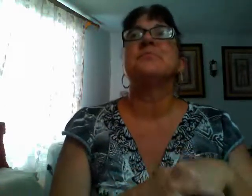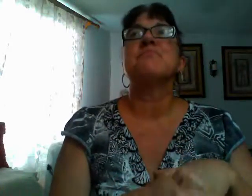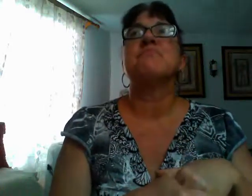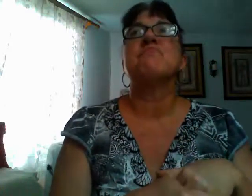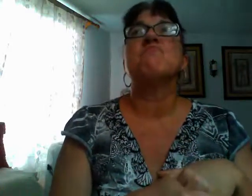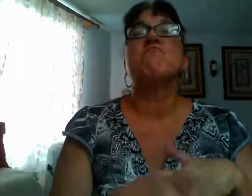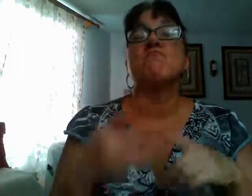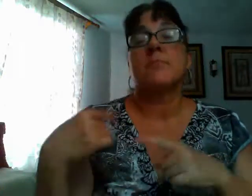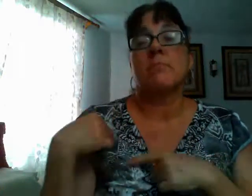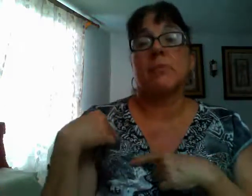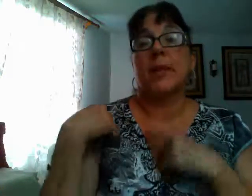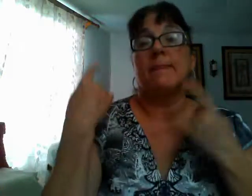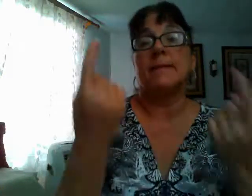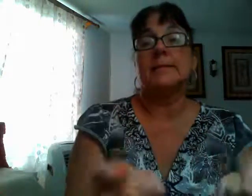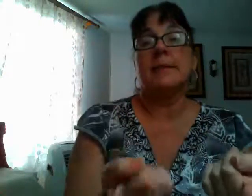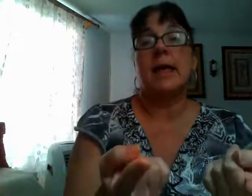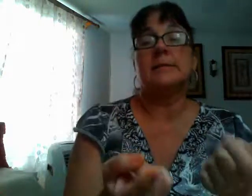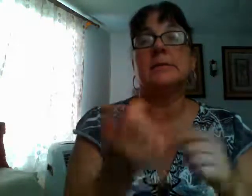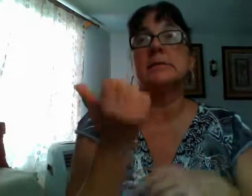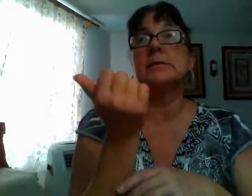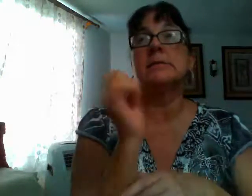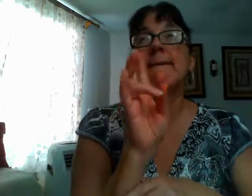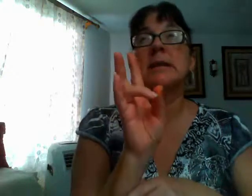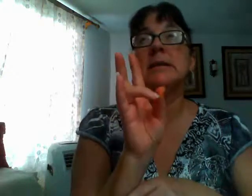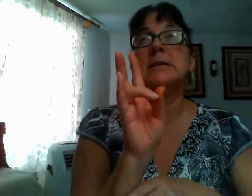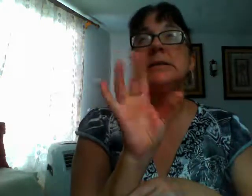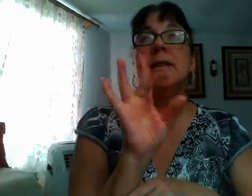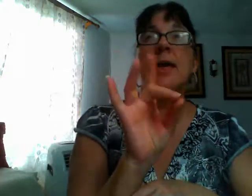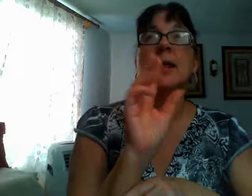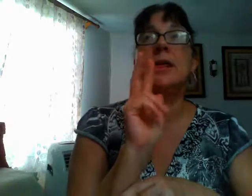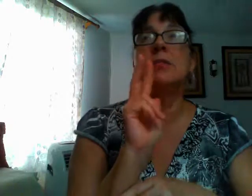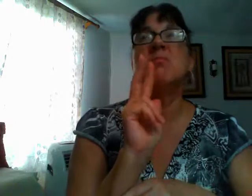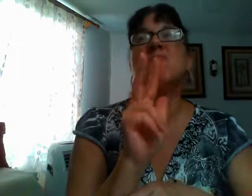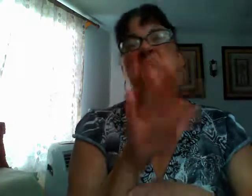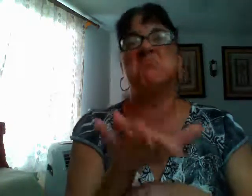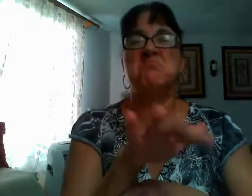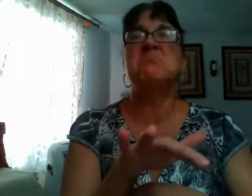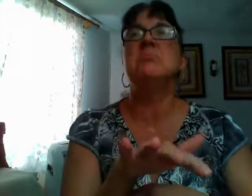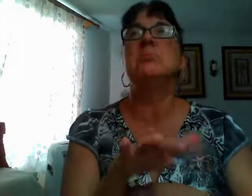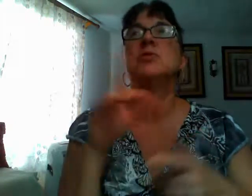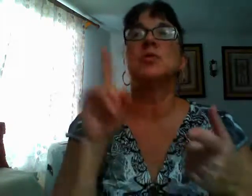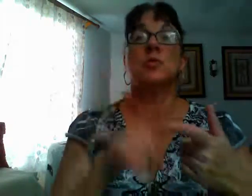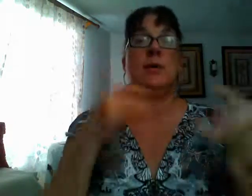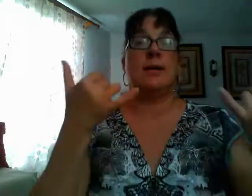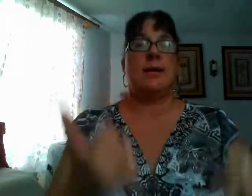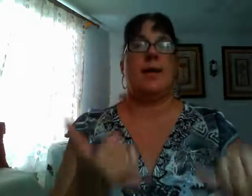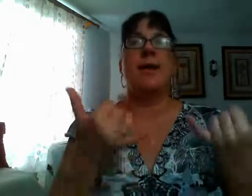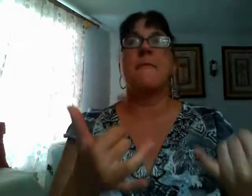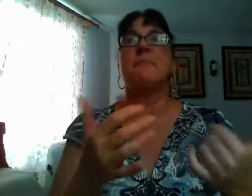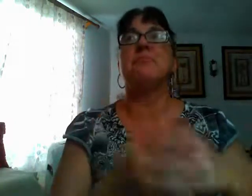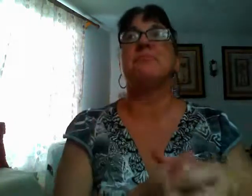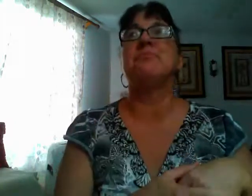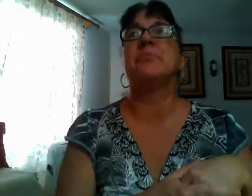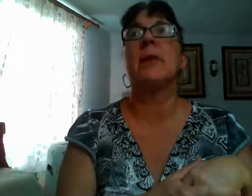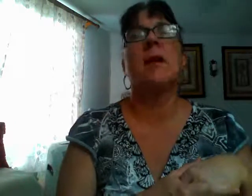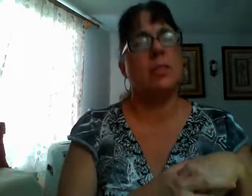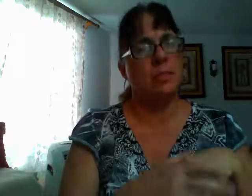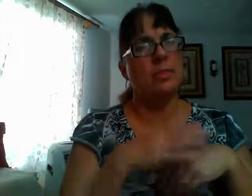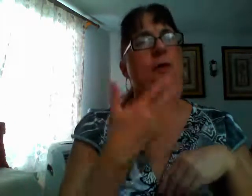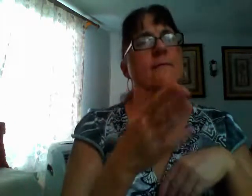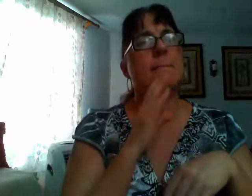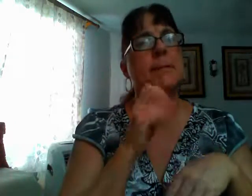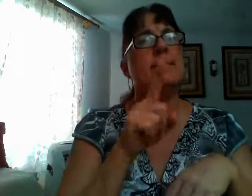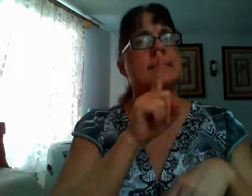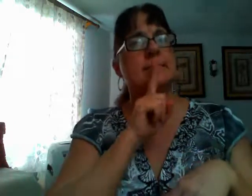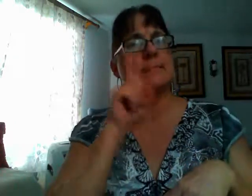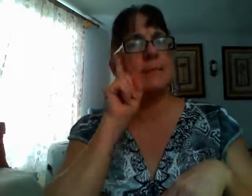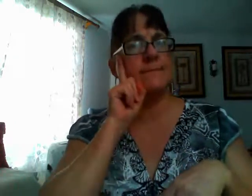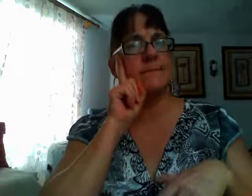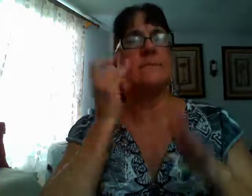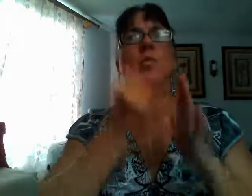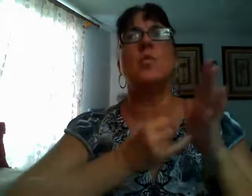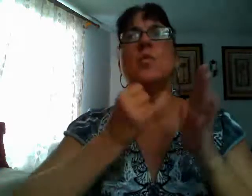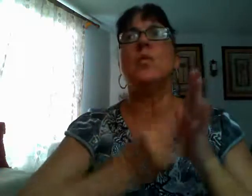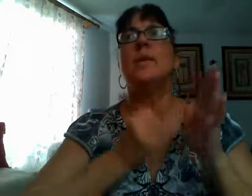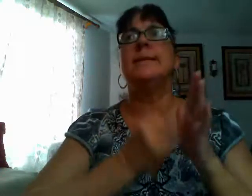Since 1783 to the present, there have been Deaf artists.